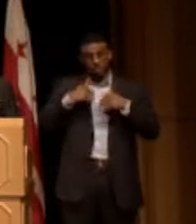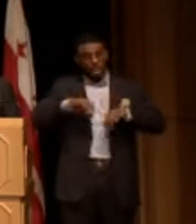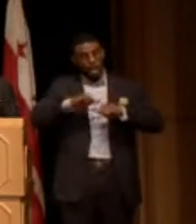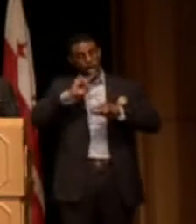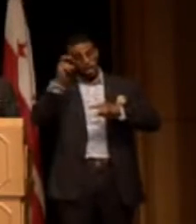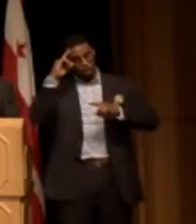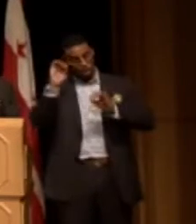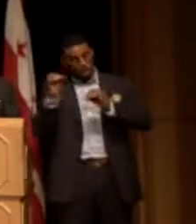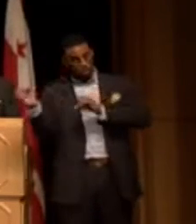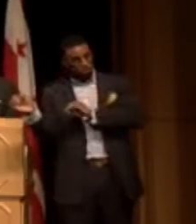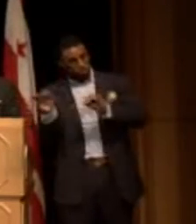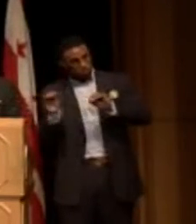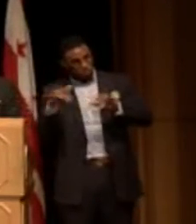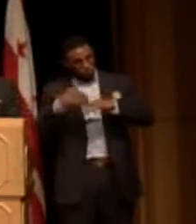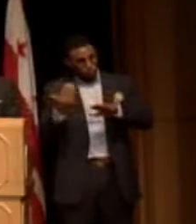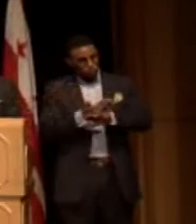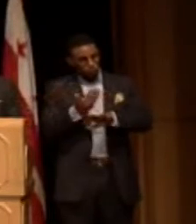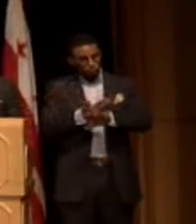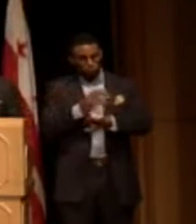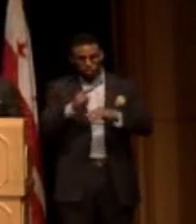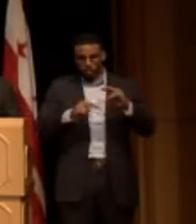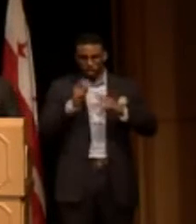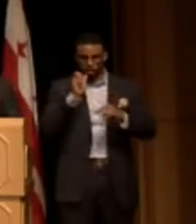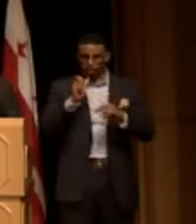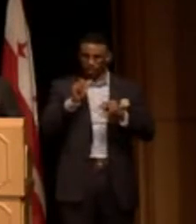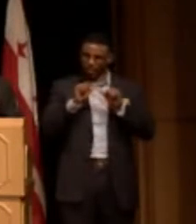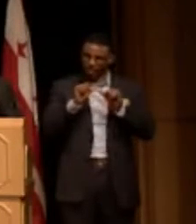THIS NEWLY RENOVATED BUILDING AND MAINTAINED AT A GOOD STATE